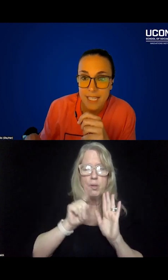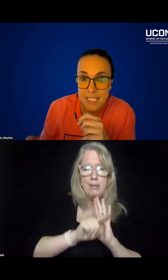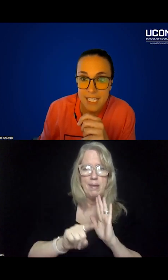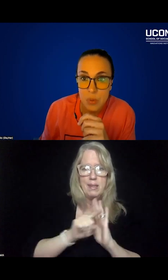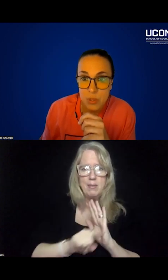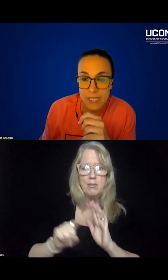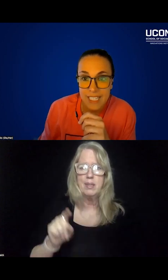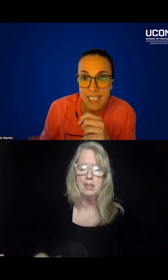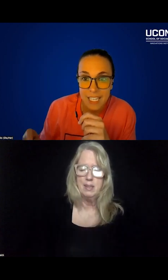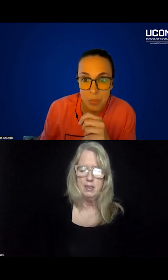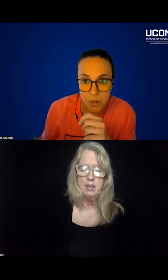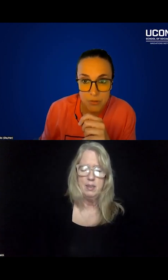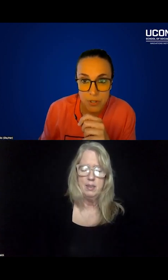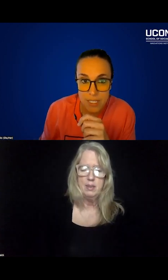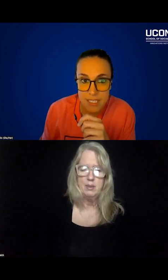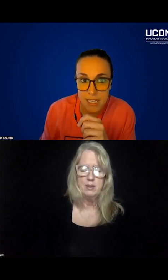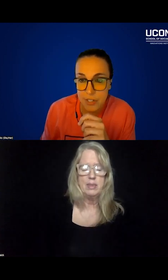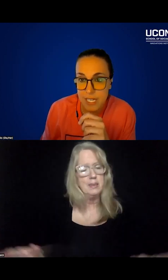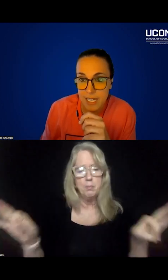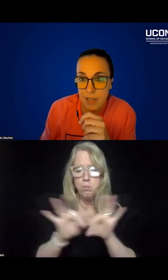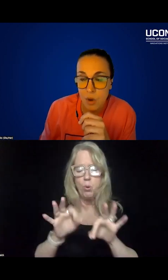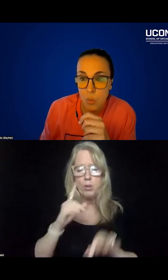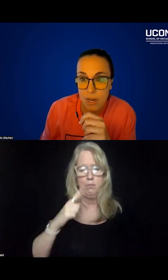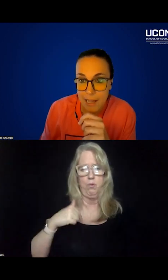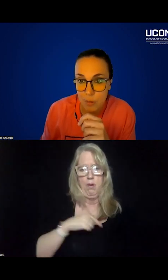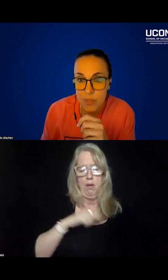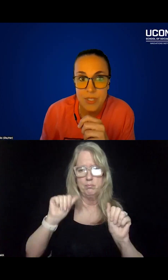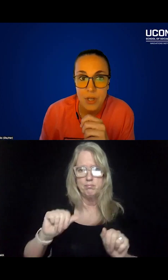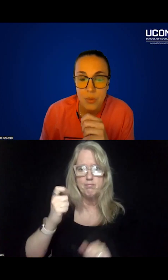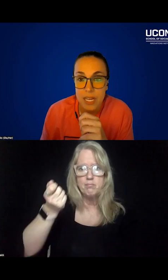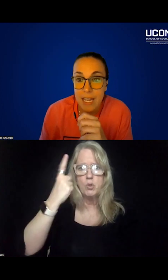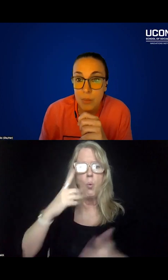IT IS EQUALLY IMPORTANT FOR US TO UNDERSTAND WHAT HELPS.